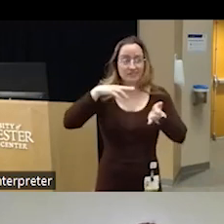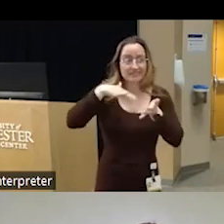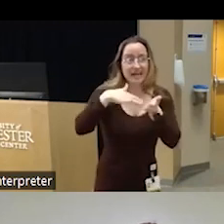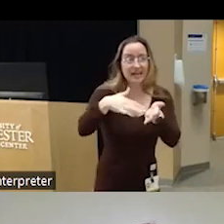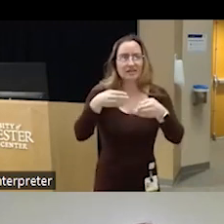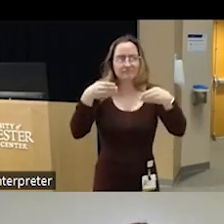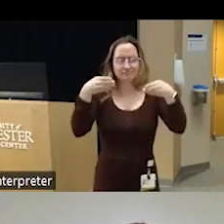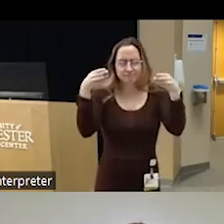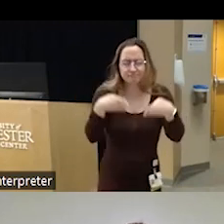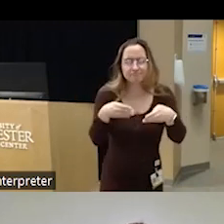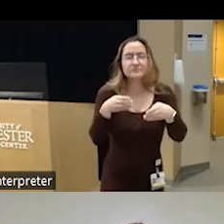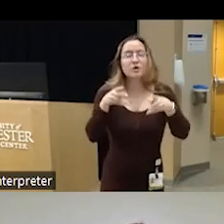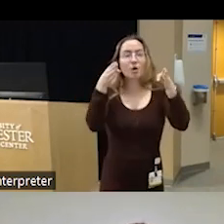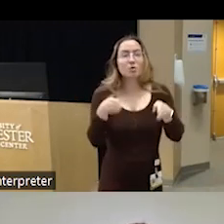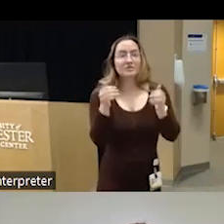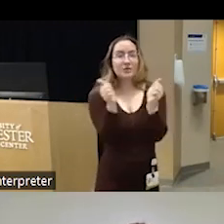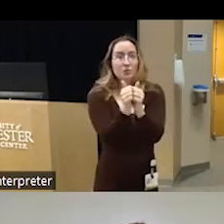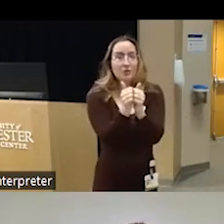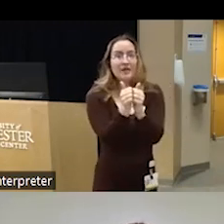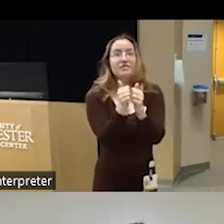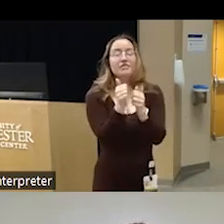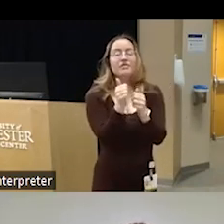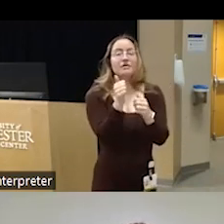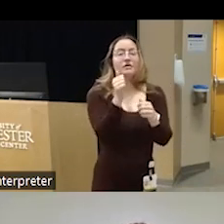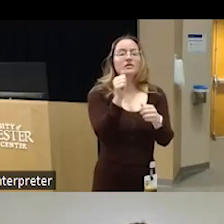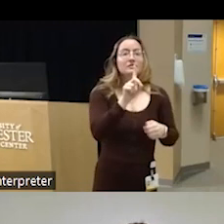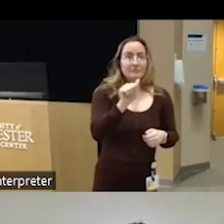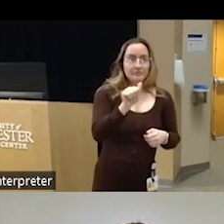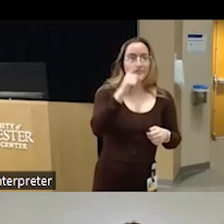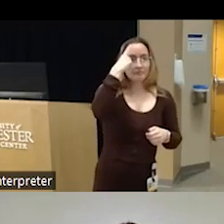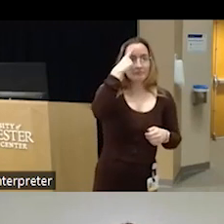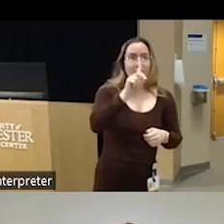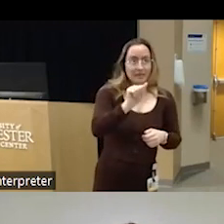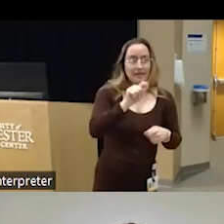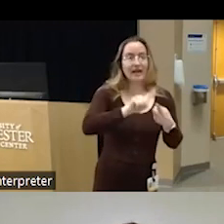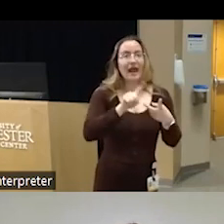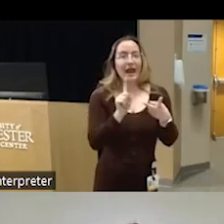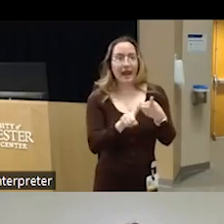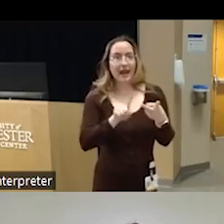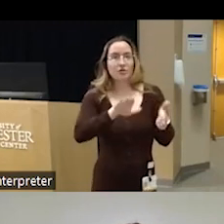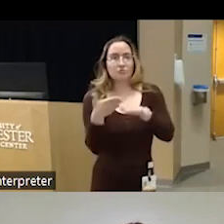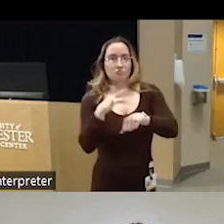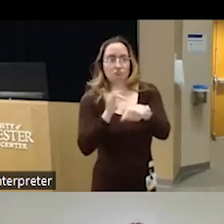left with disability and also mortality. Shortened life and you can see in red mental disorders